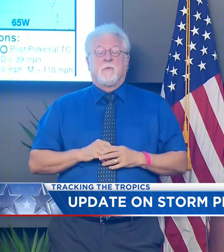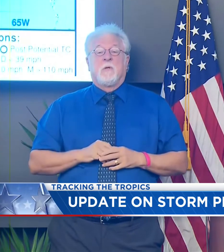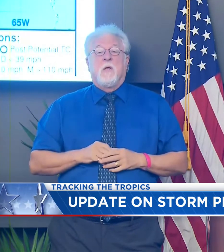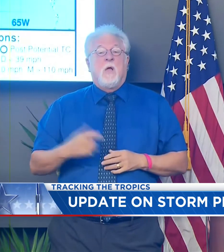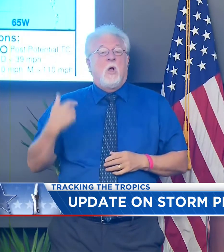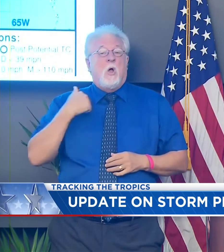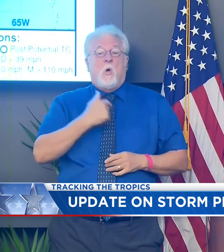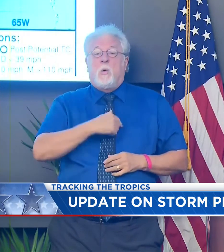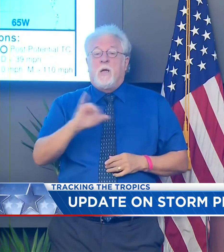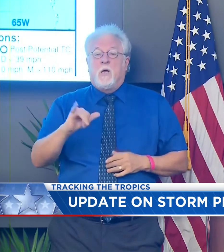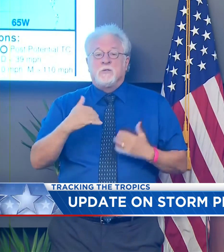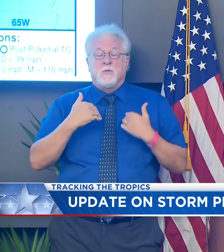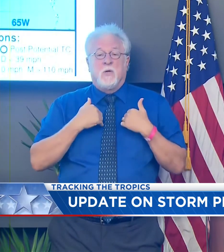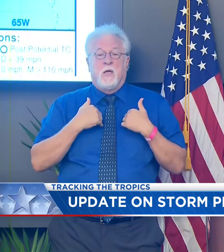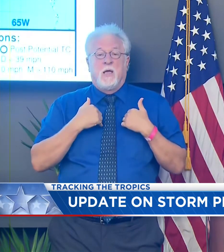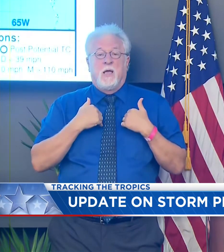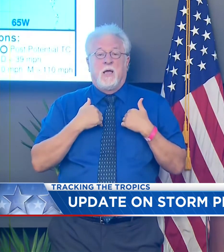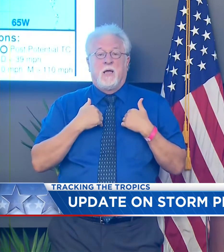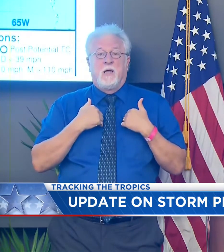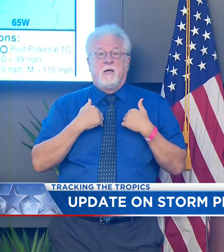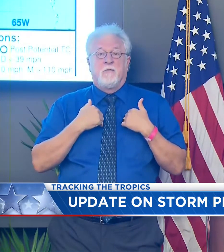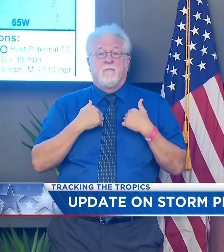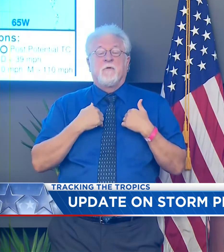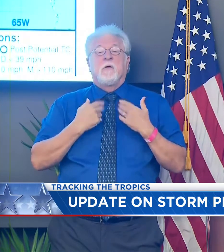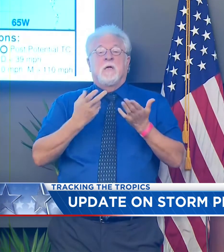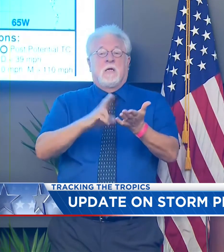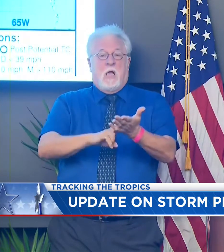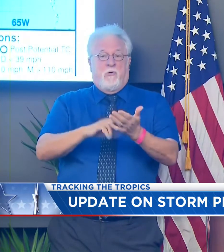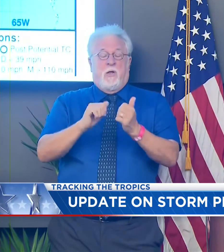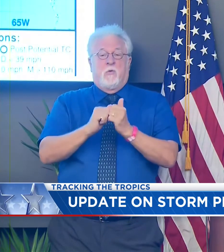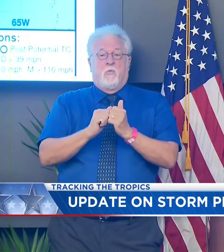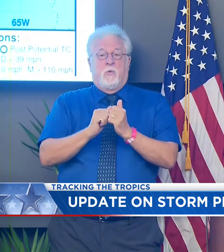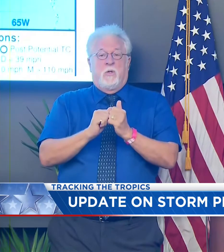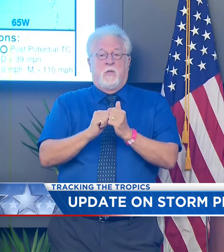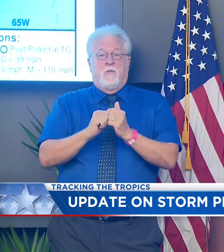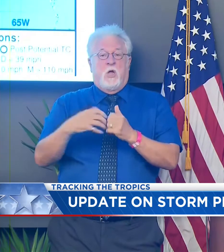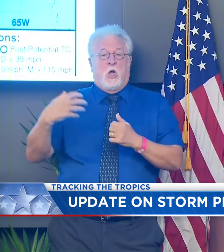MUCH TO LaFAYETTE. WE THANK THE NATIONAL GUARD BECAUSE THEY WILL PROVIDE THE LICENSED DRIVERS FOR SCHOOL